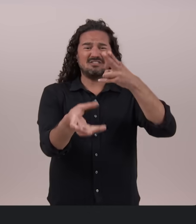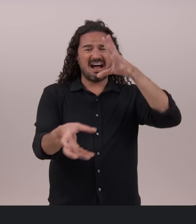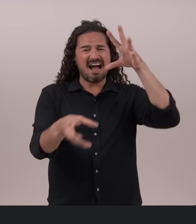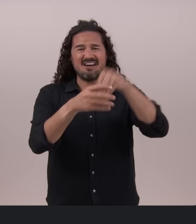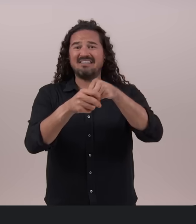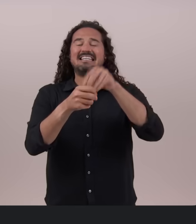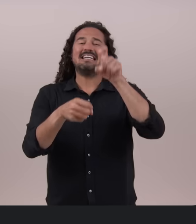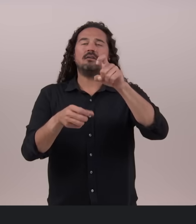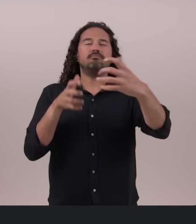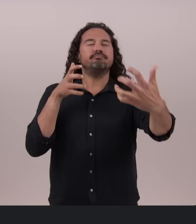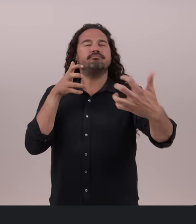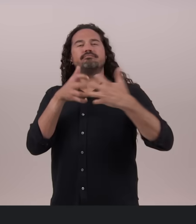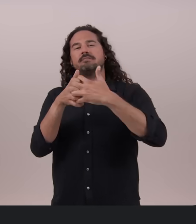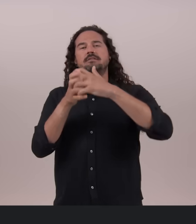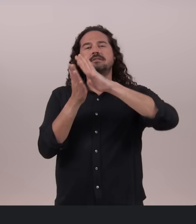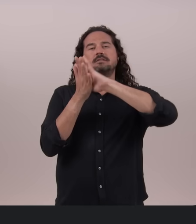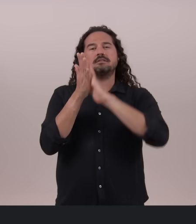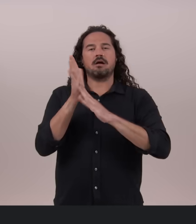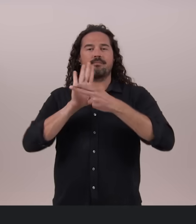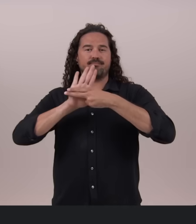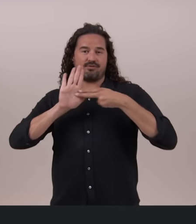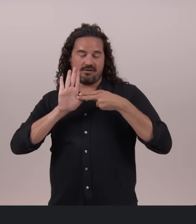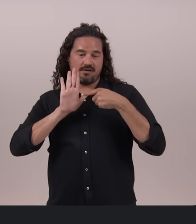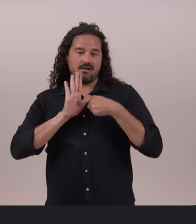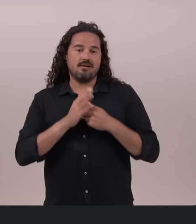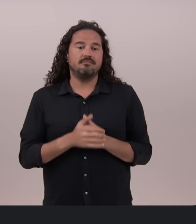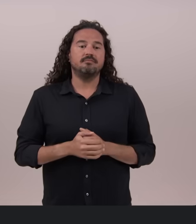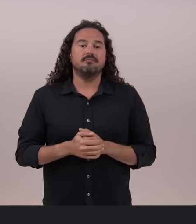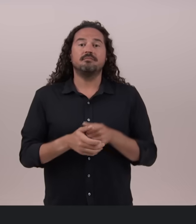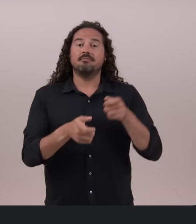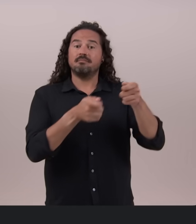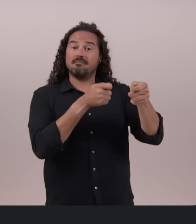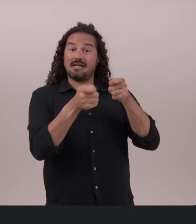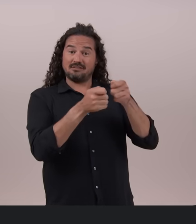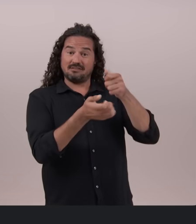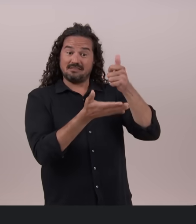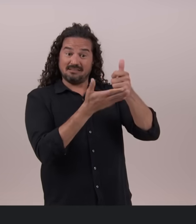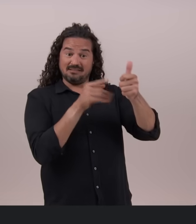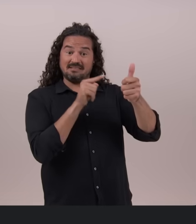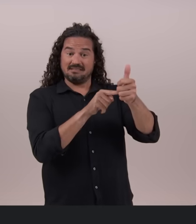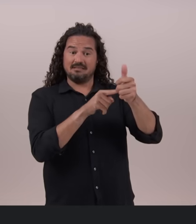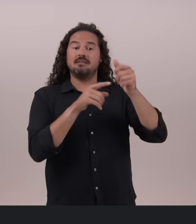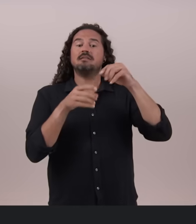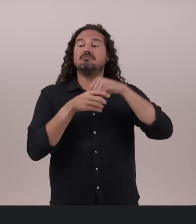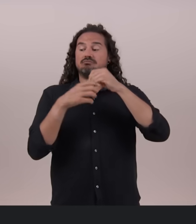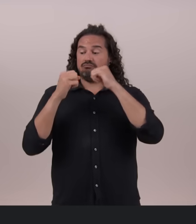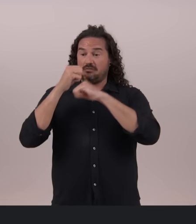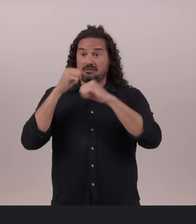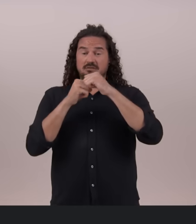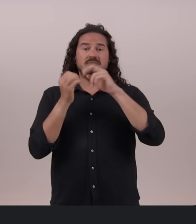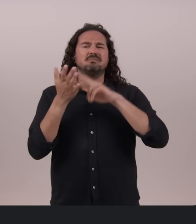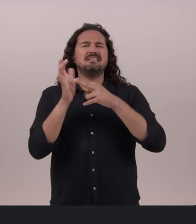And because it's a managed agent, we handle the infrastructure so Stitch can scale to millions of users.